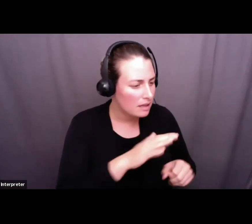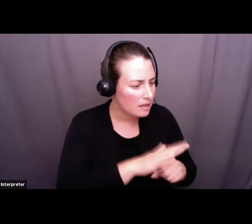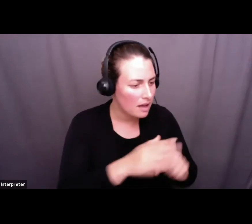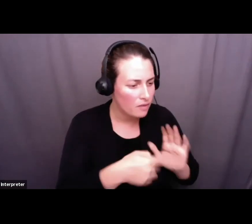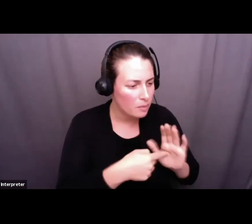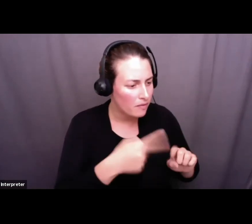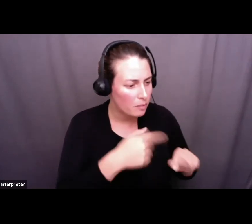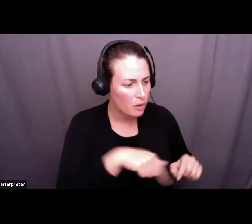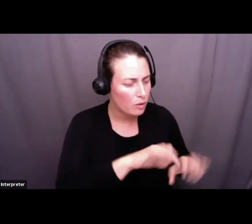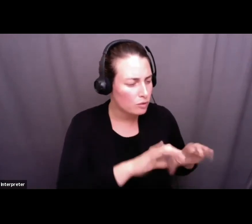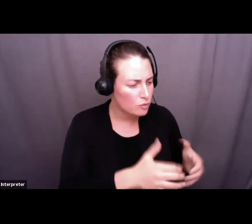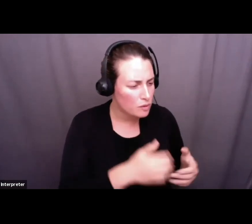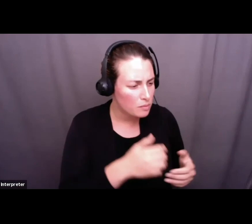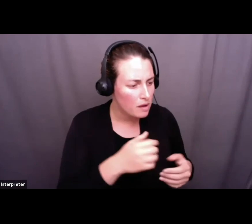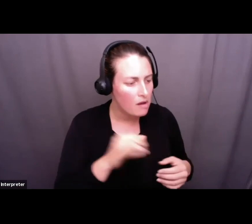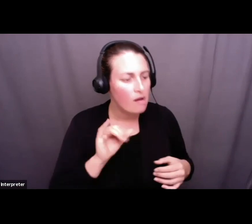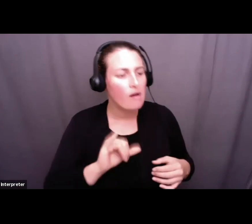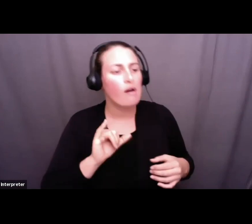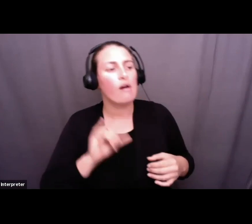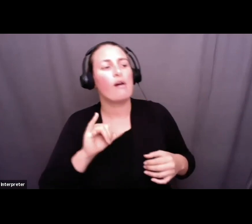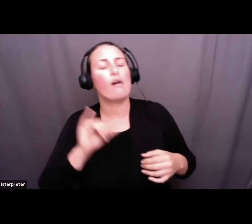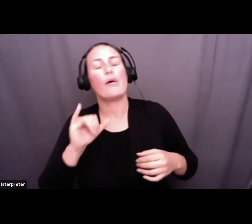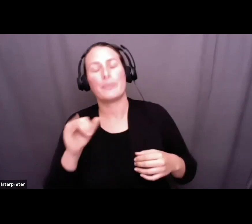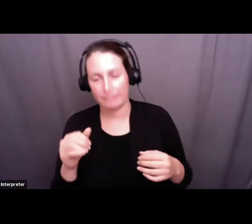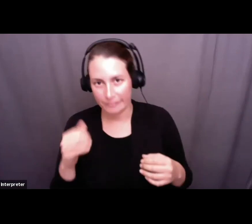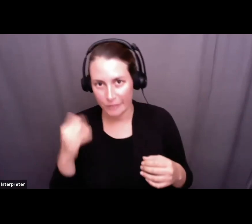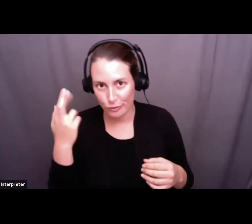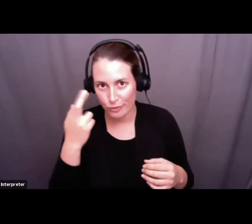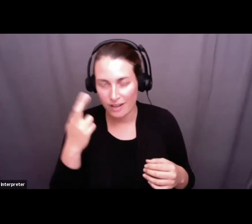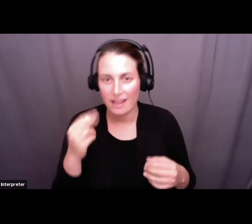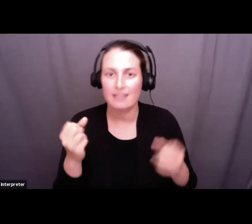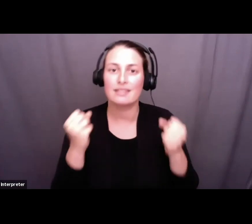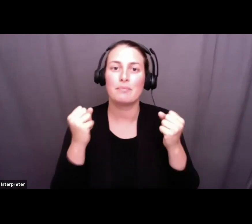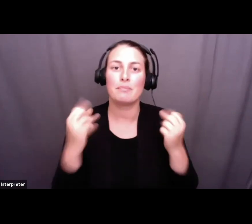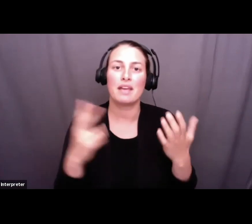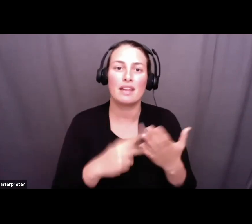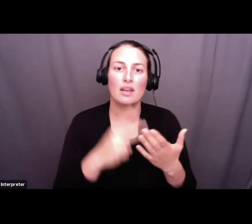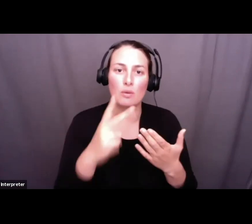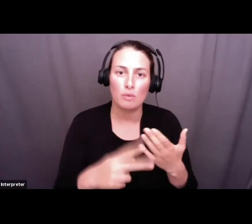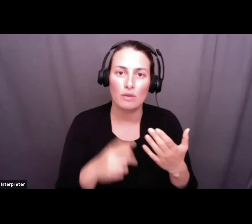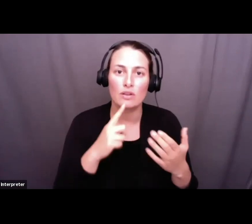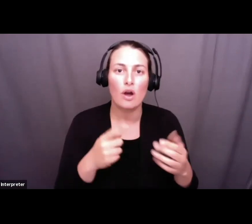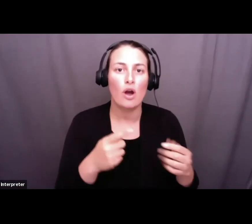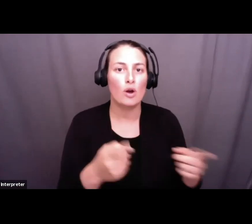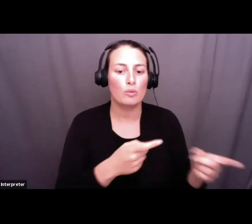part of this was that you have many, many programs recruiting relatively few underrepresented